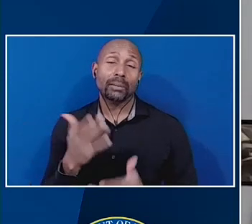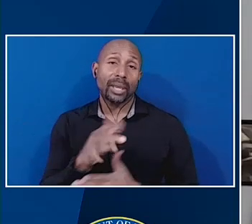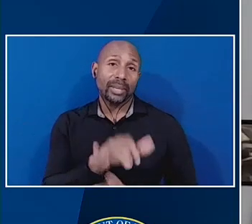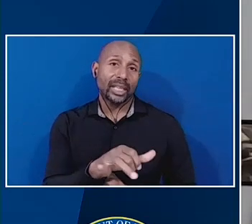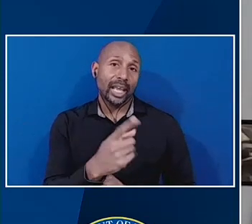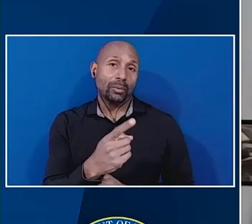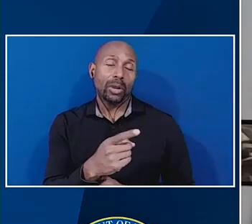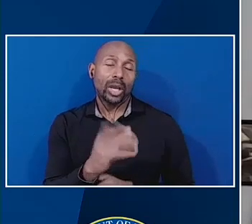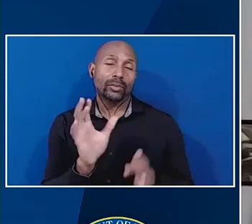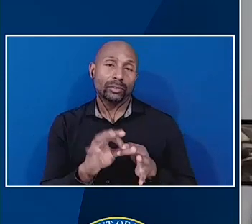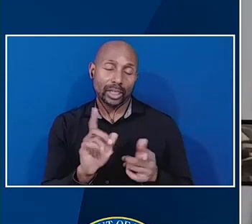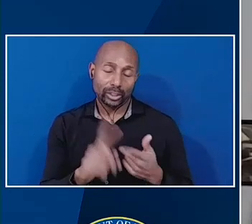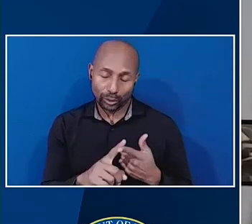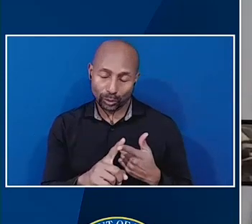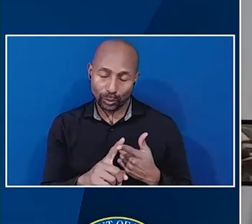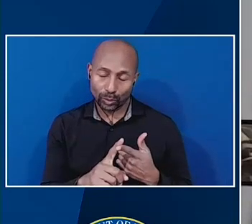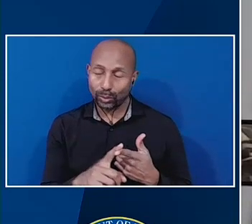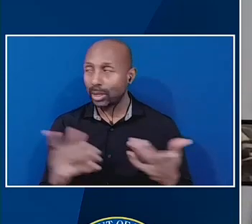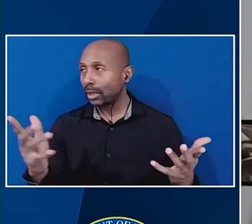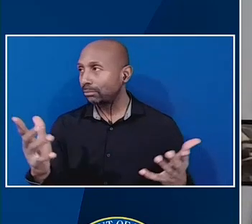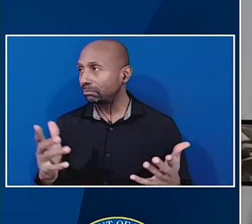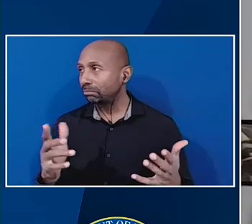you know, it could be due with, you know,